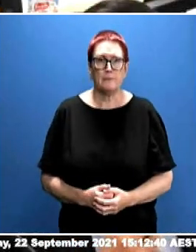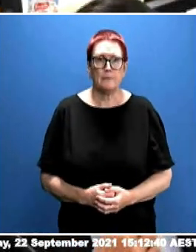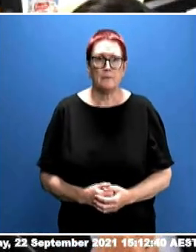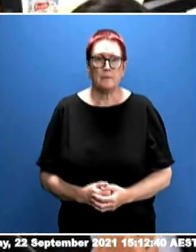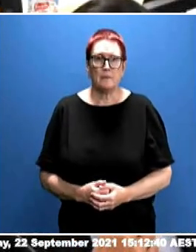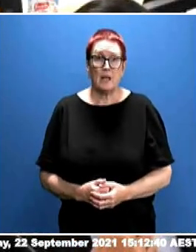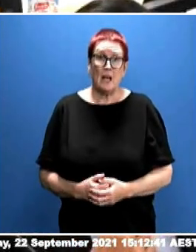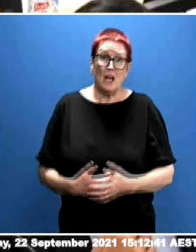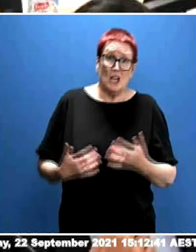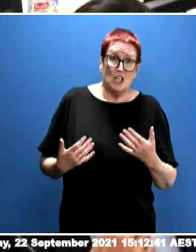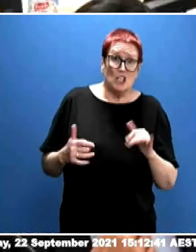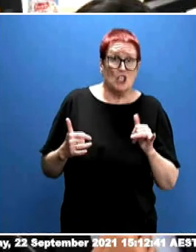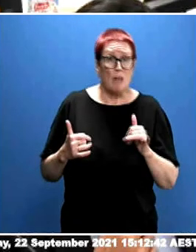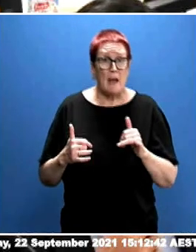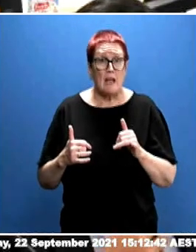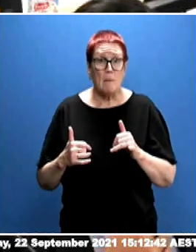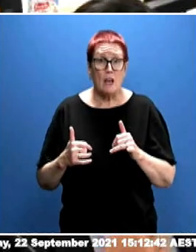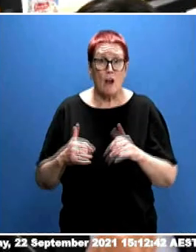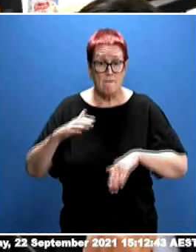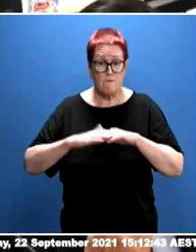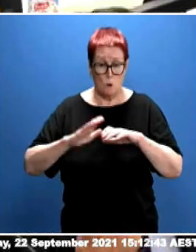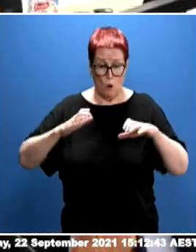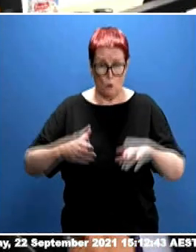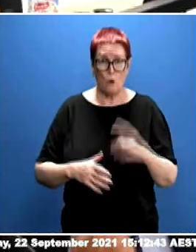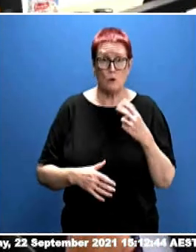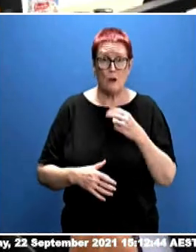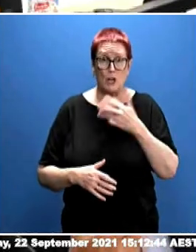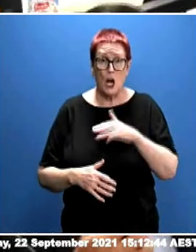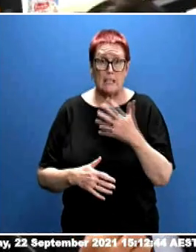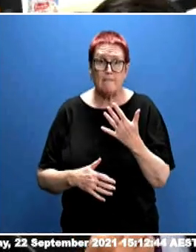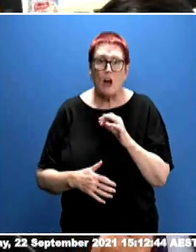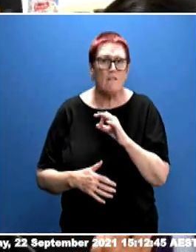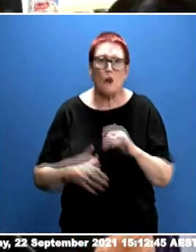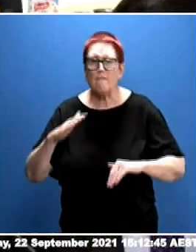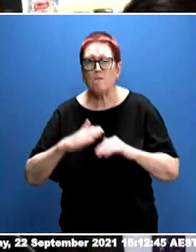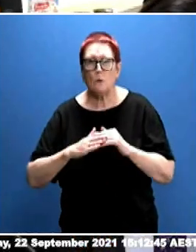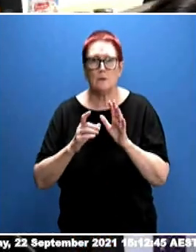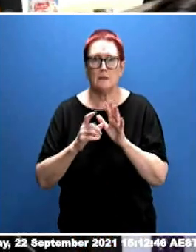data for the full 295, but there may be data in more recent times?